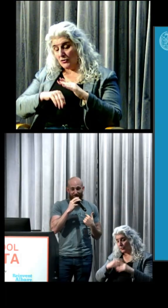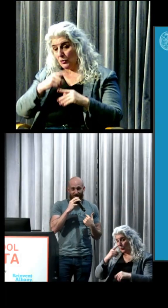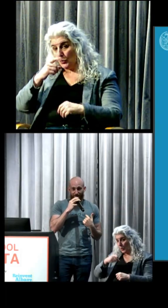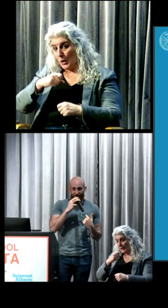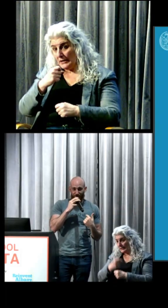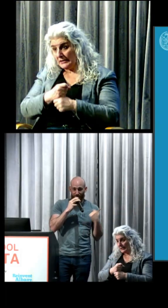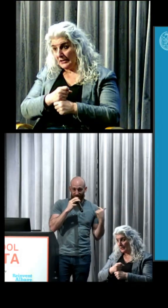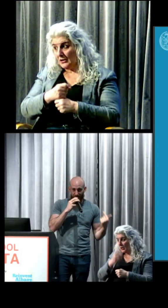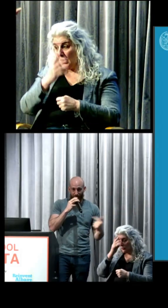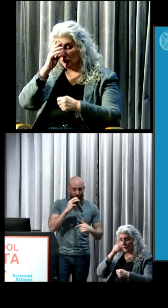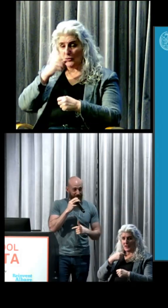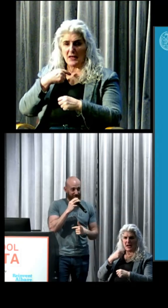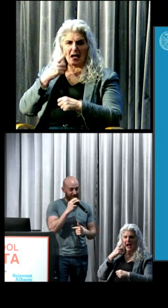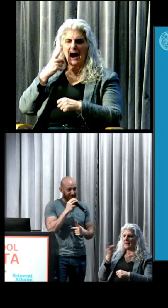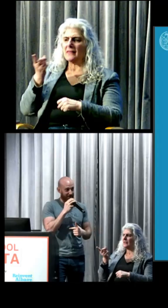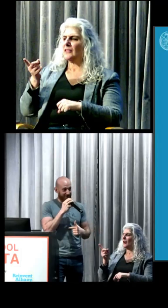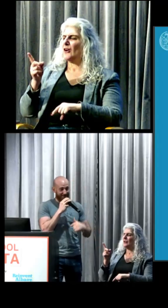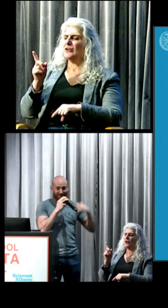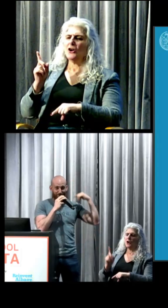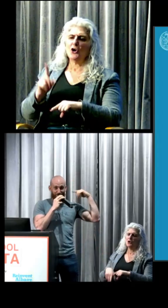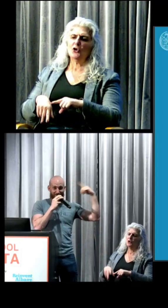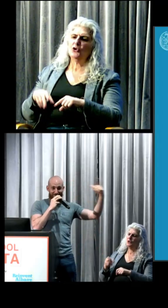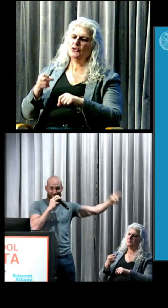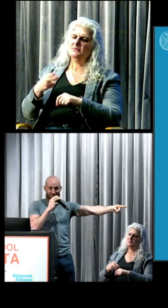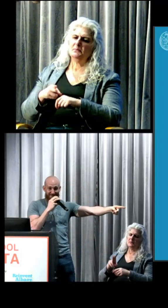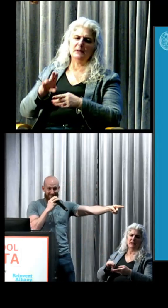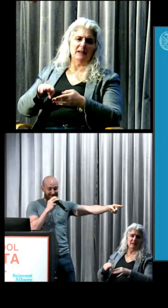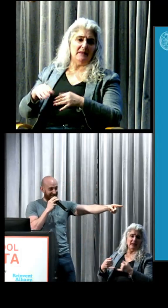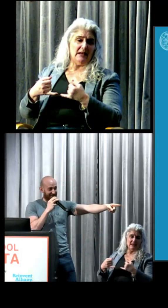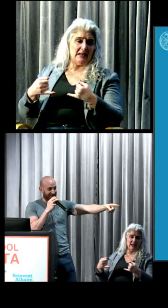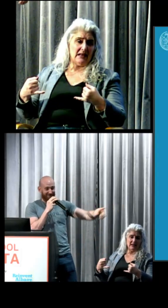So New York City subway map, like, all time great example of that, right?